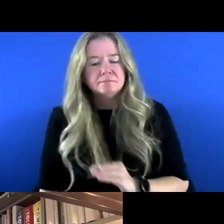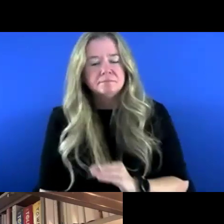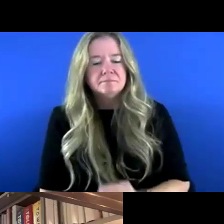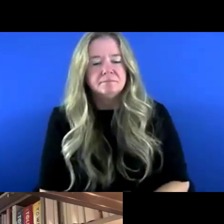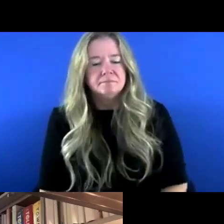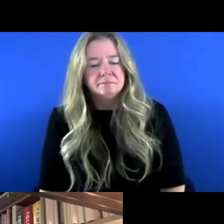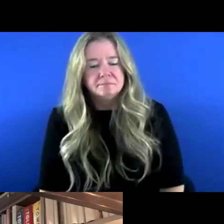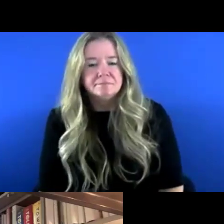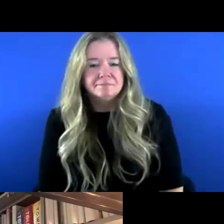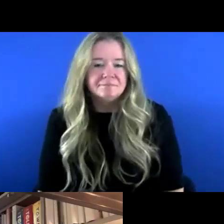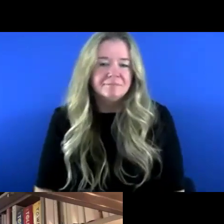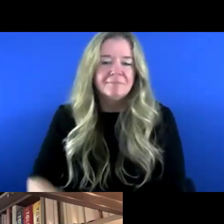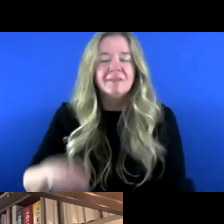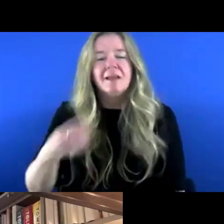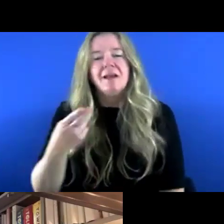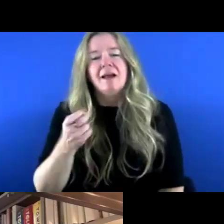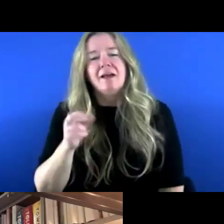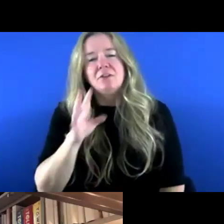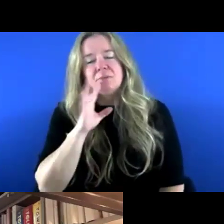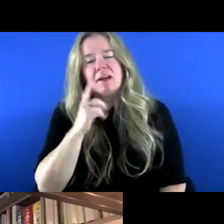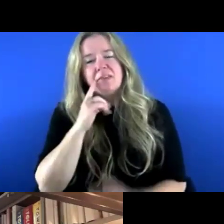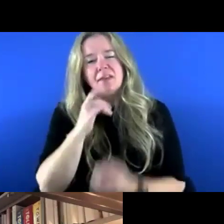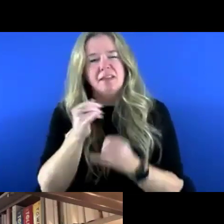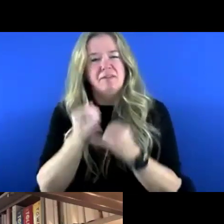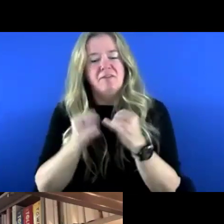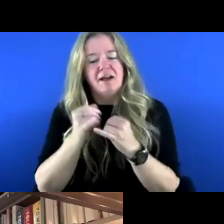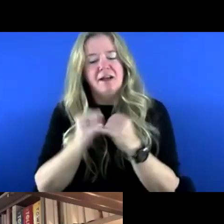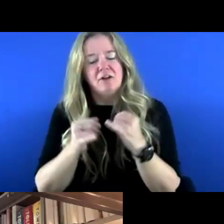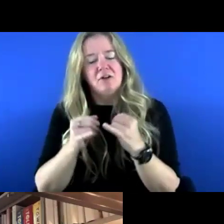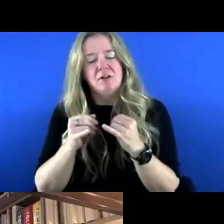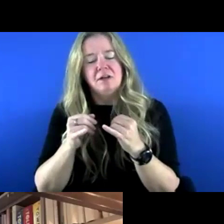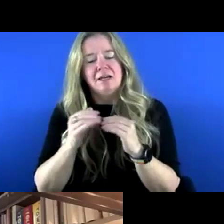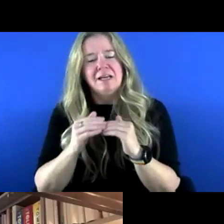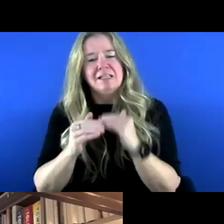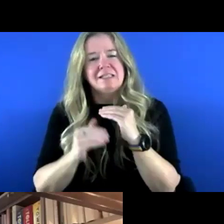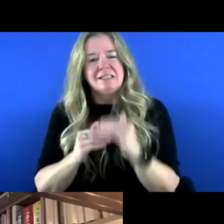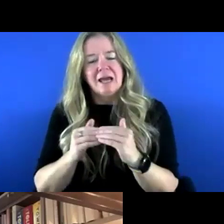HEATHER BRASPENNINX >> This is Heather. I think the final step that this population reminds me more and more of